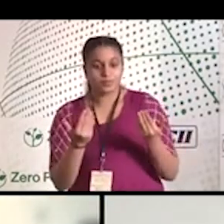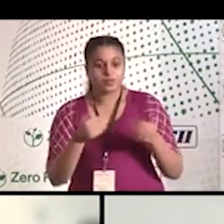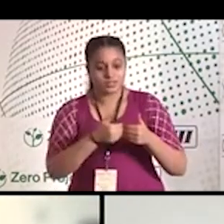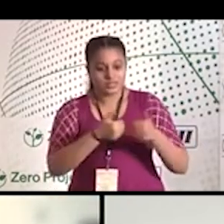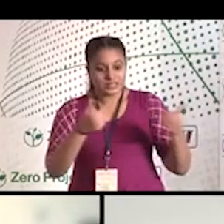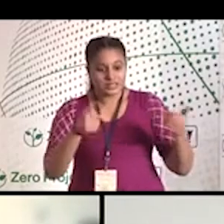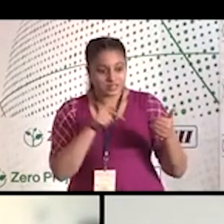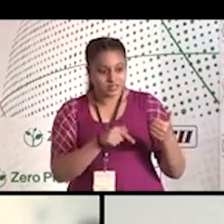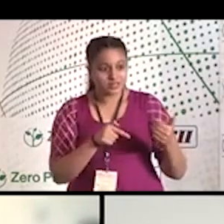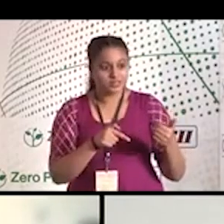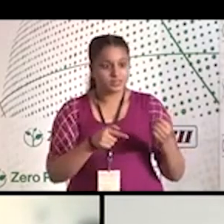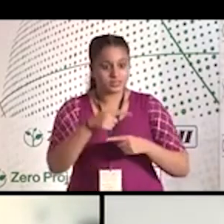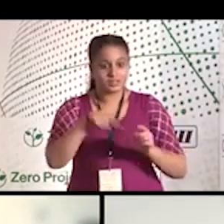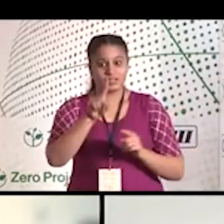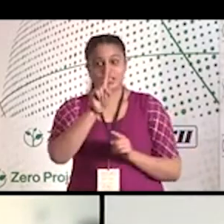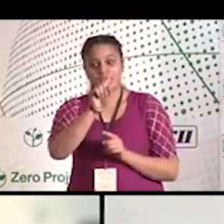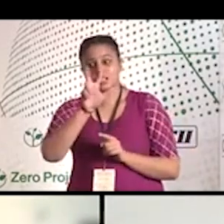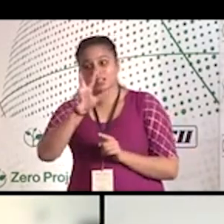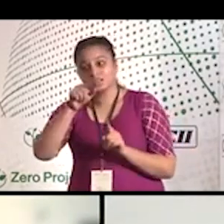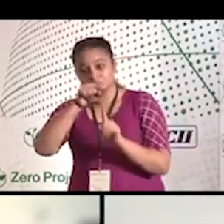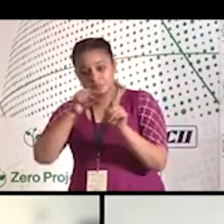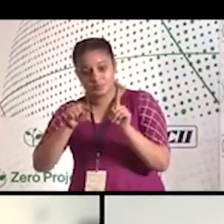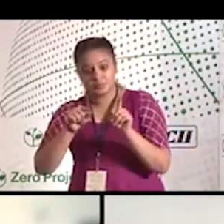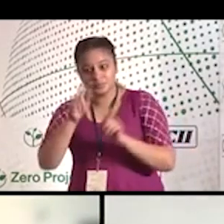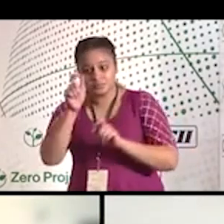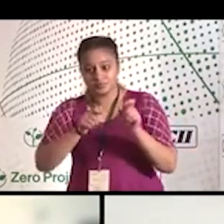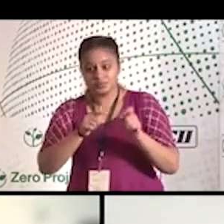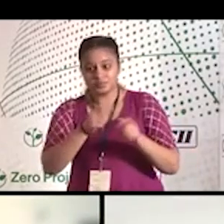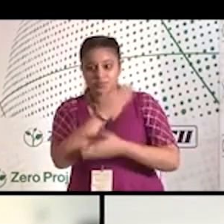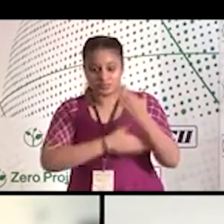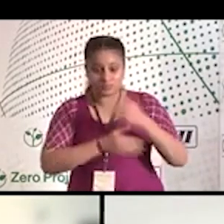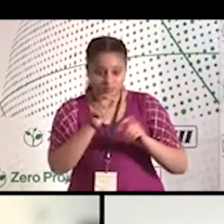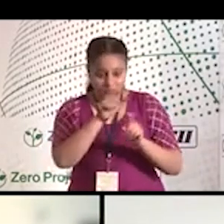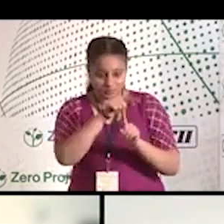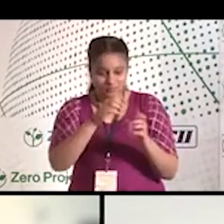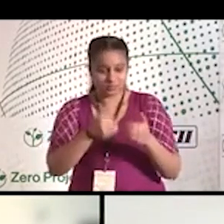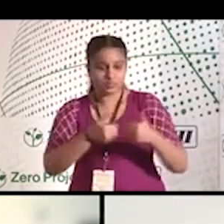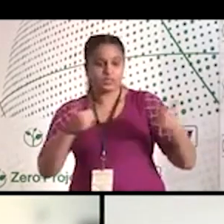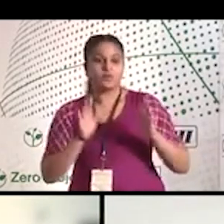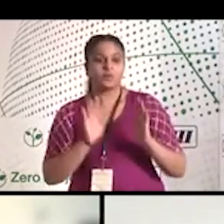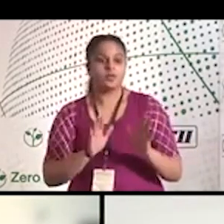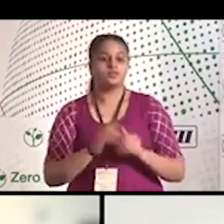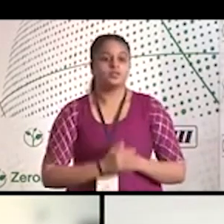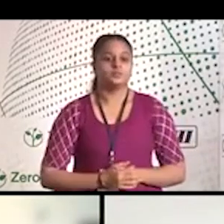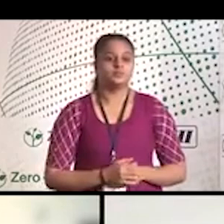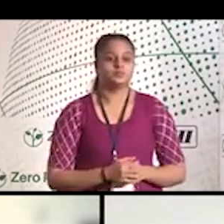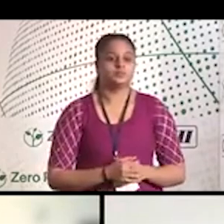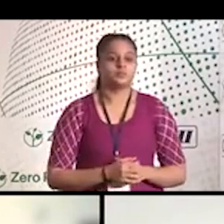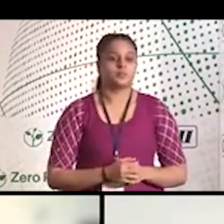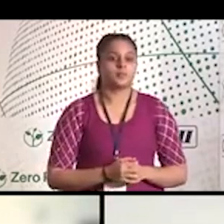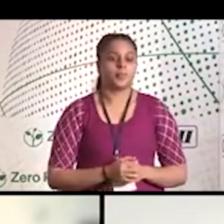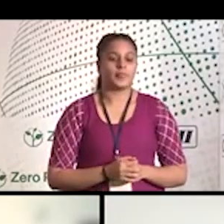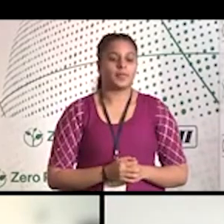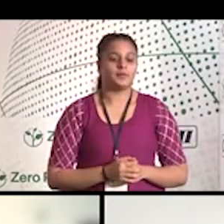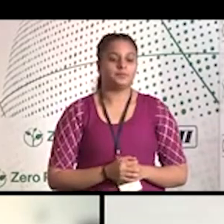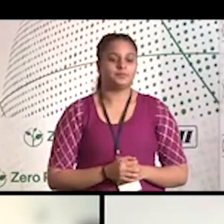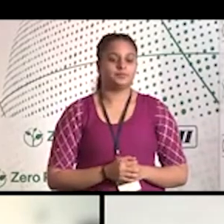you 80% unemployment rate around the world for people with disabilities. The way we address that is we not only provide them